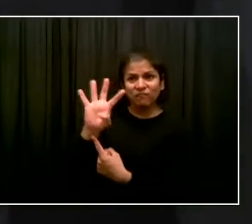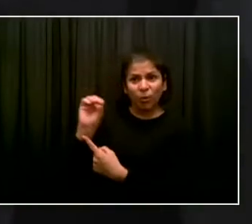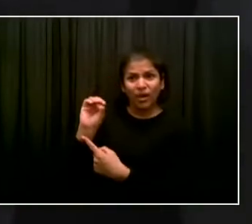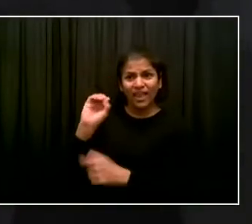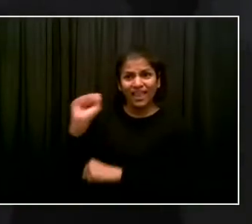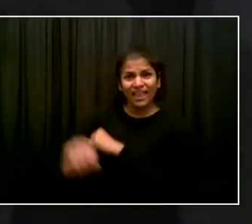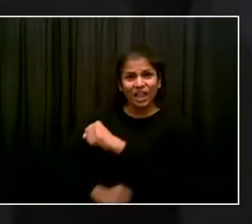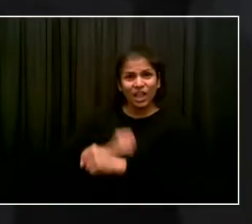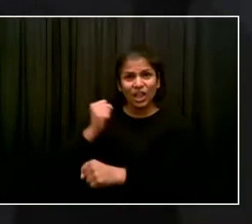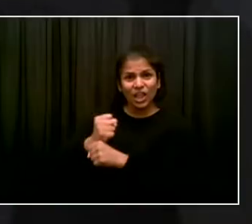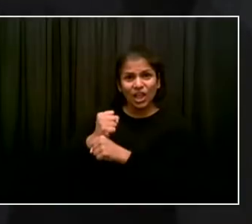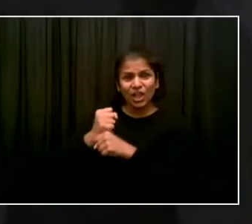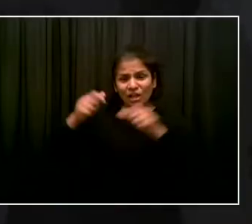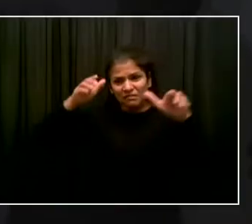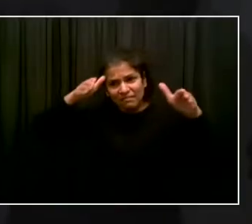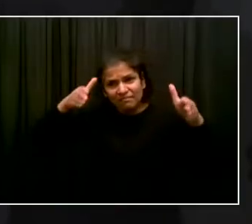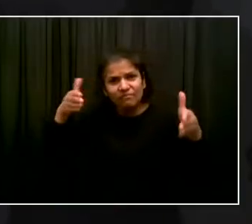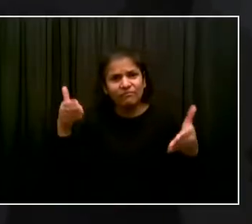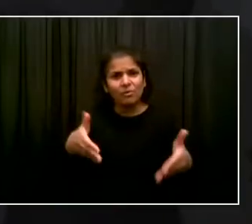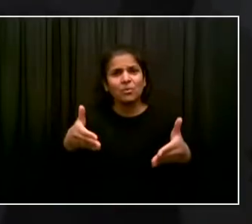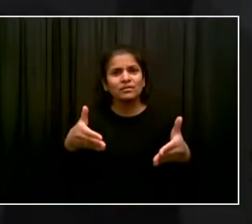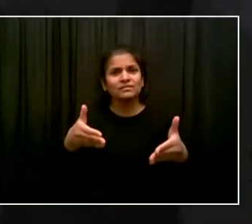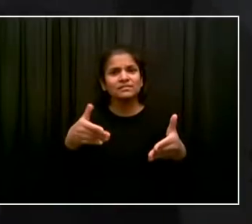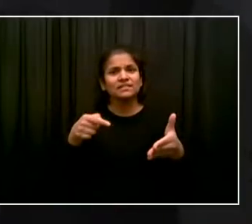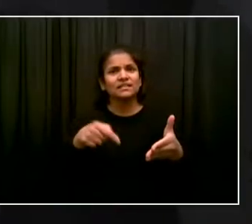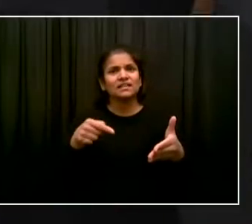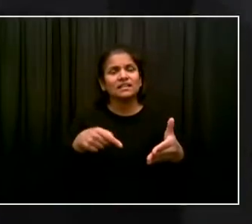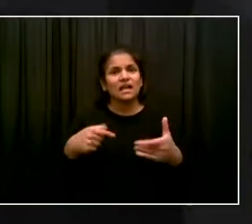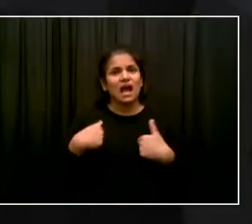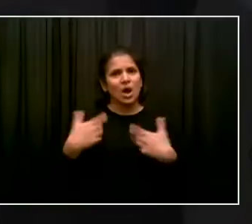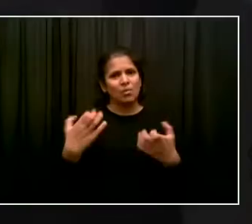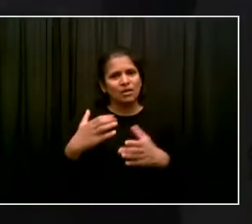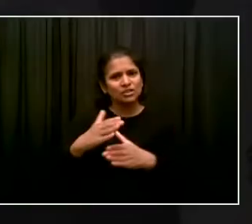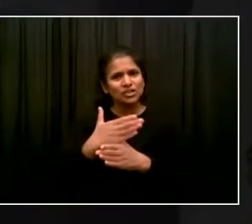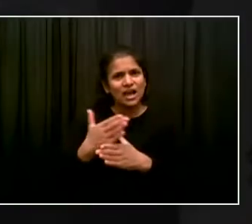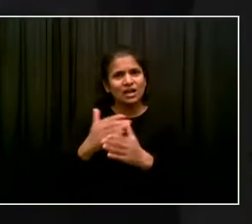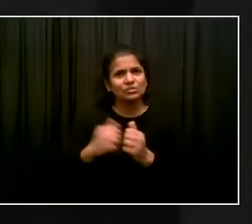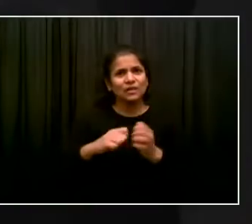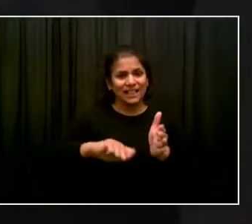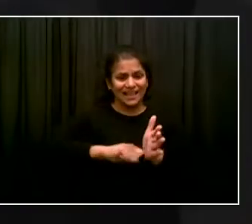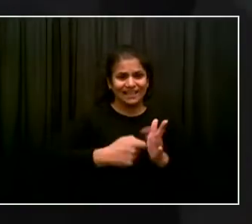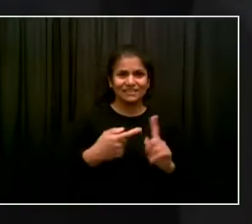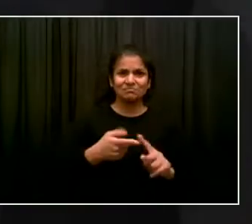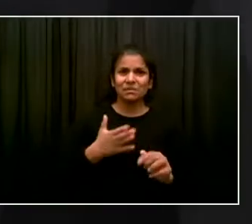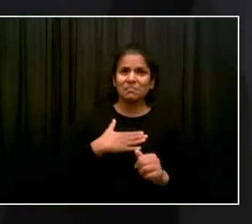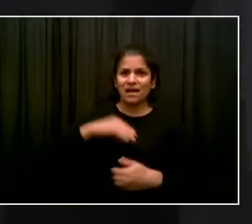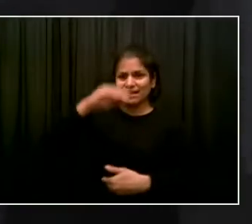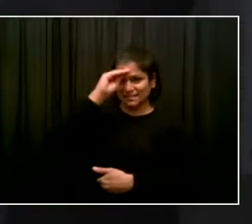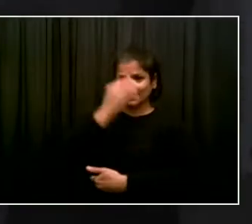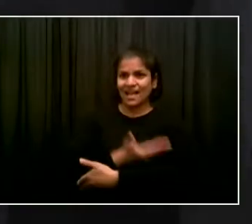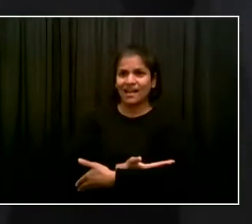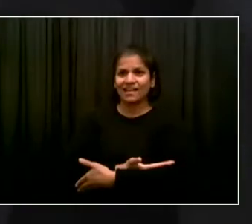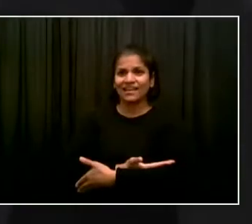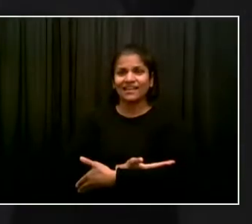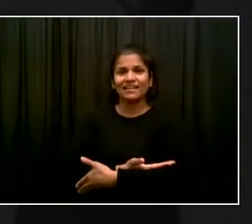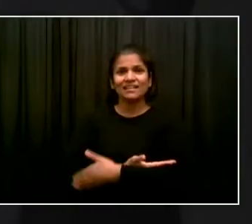FOR ALMOST 4 DECADES. AND REALLY I SHARE THIS WITH MY SON WHO HAS